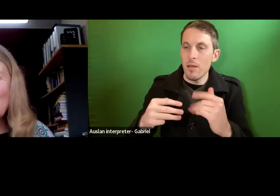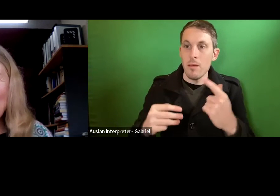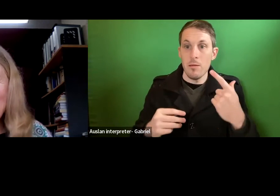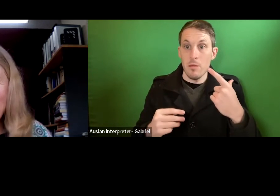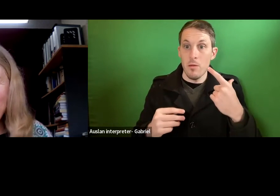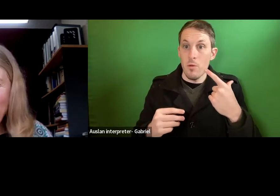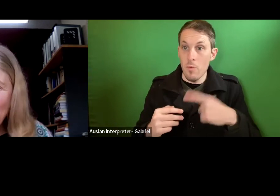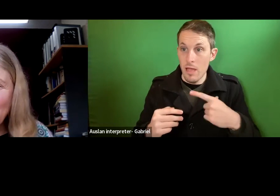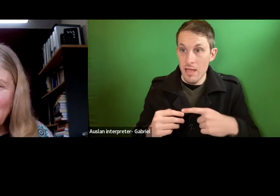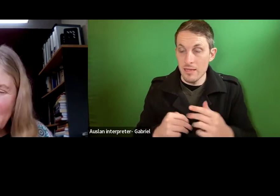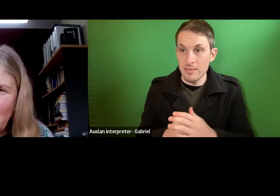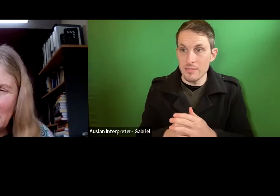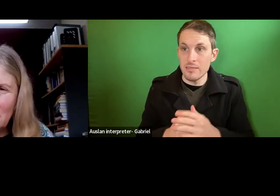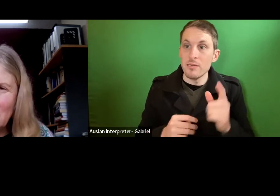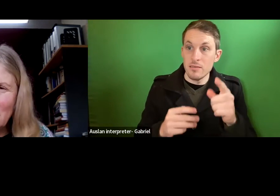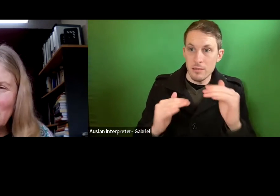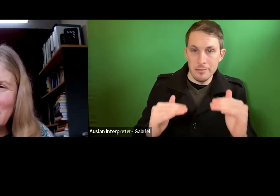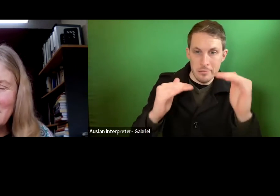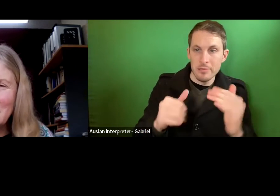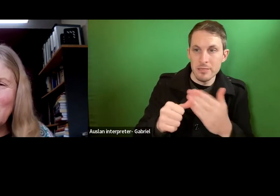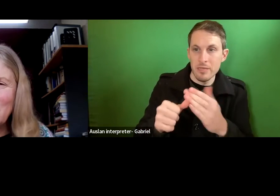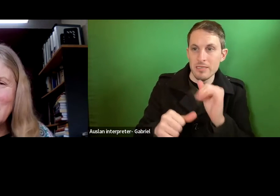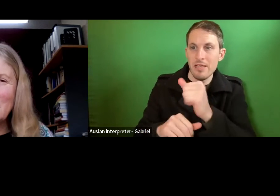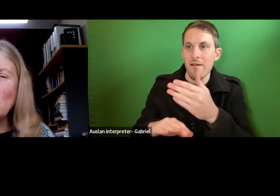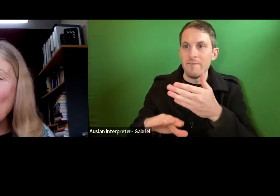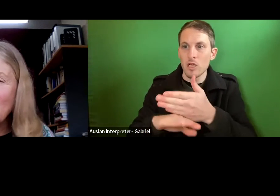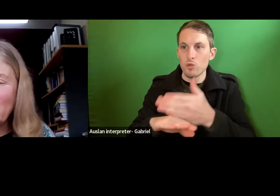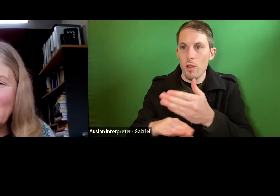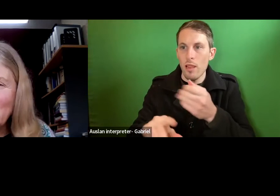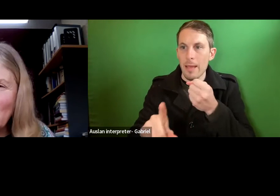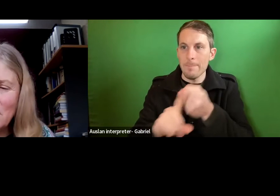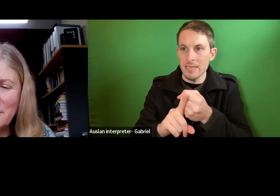according to the functional impact that the student is experiencing, not from the results